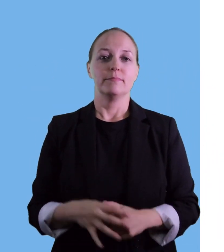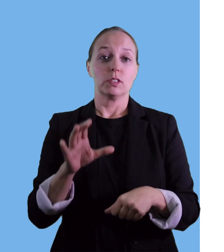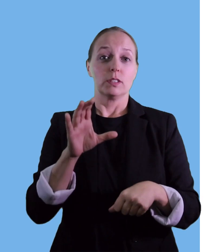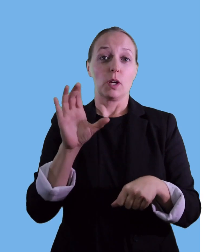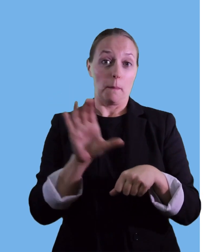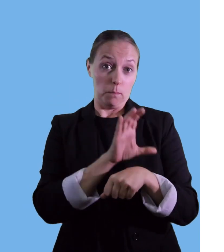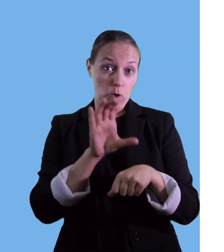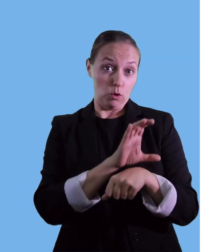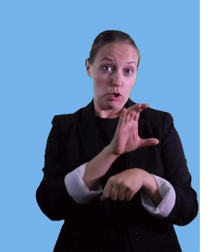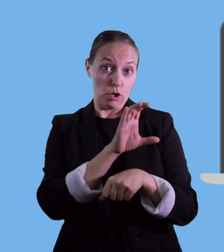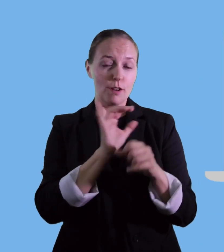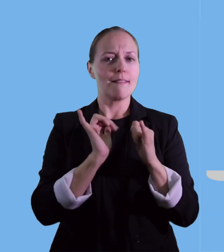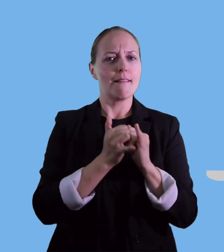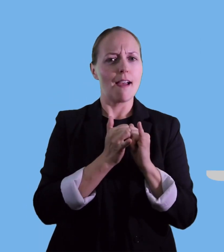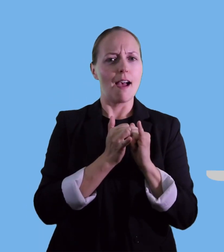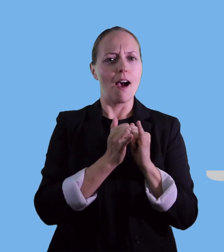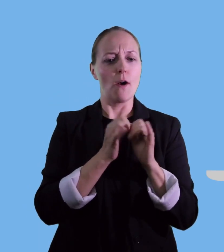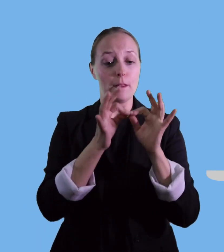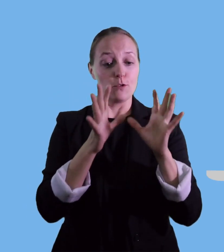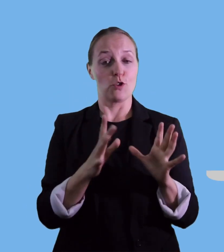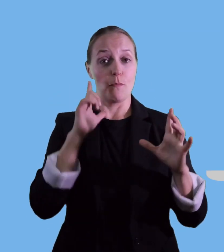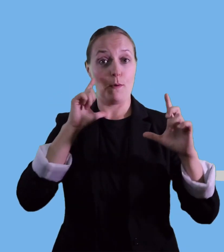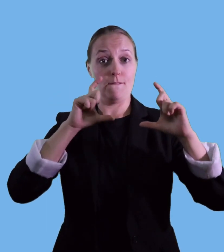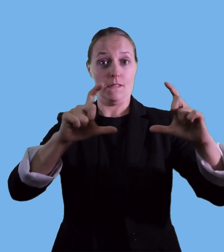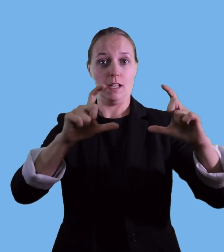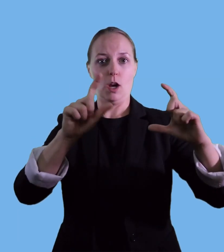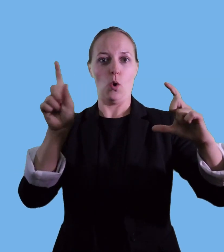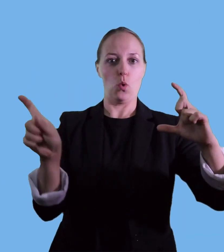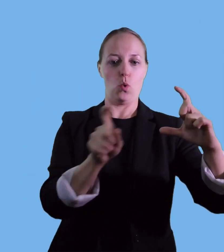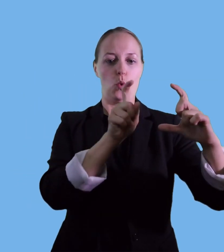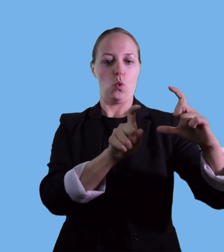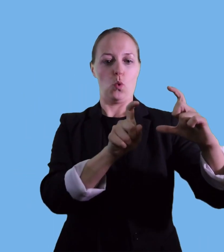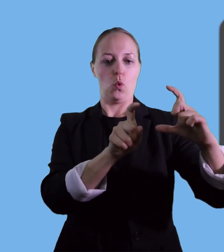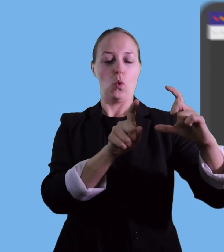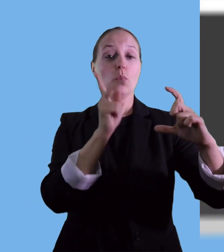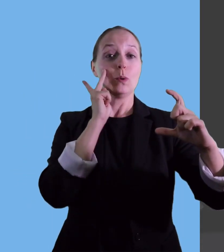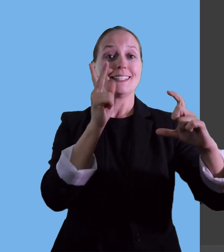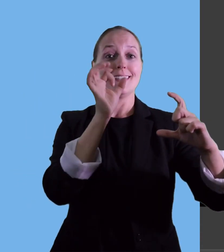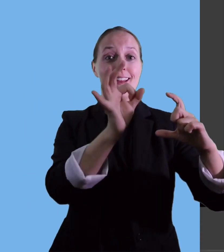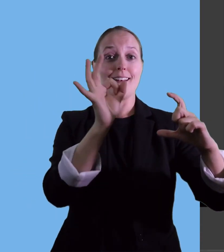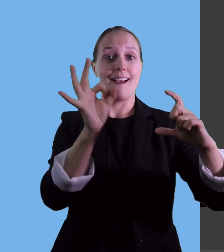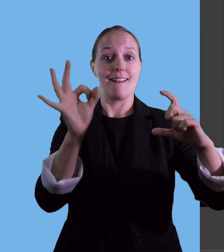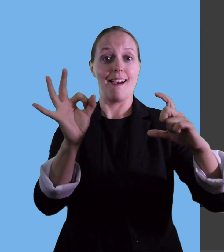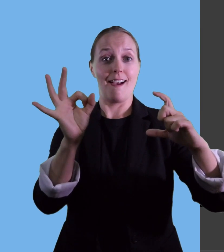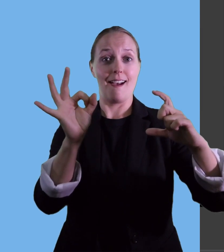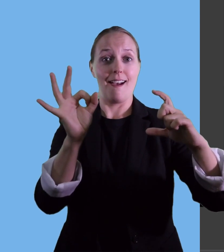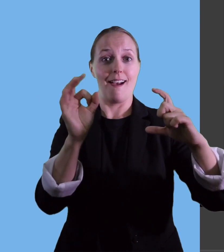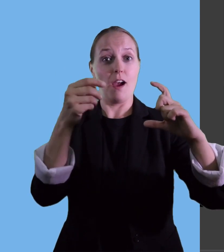On a computer, hover over the interpreter's video and then select the "More" (three dots)